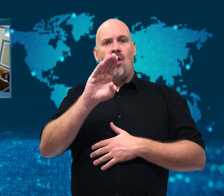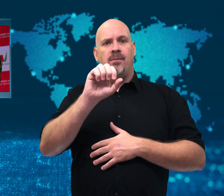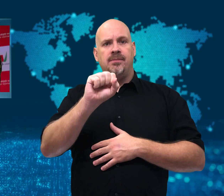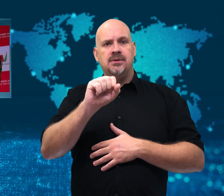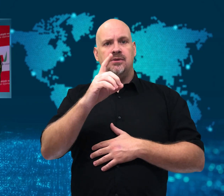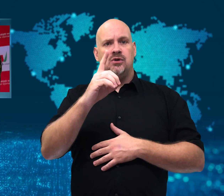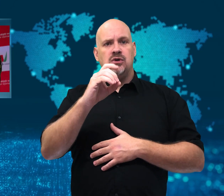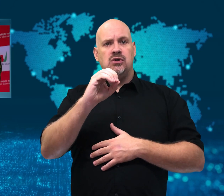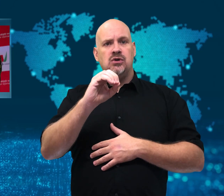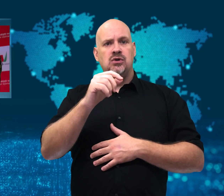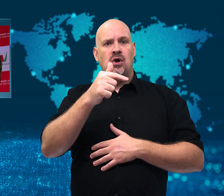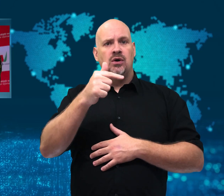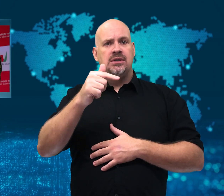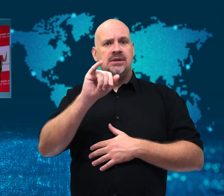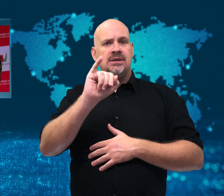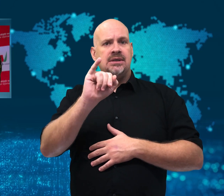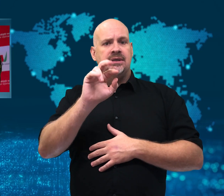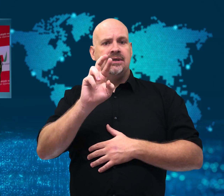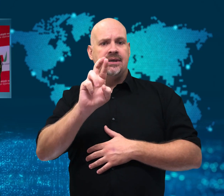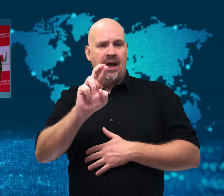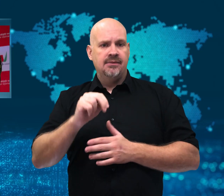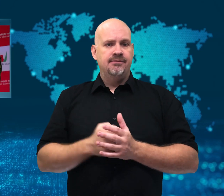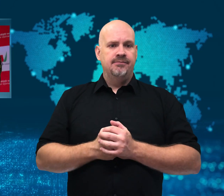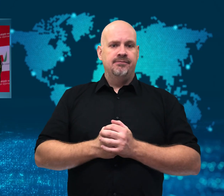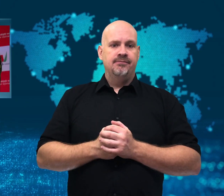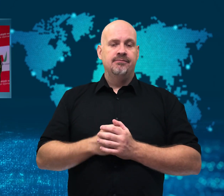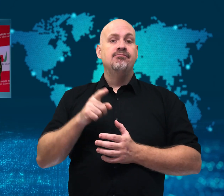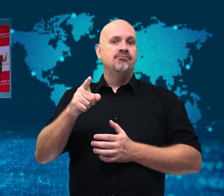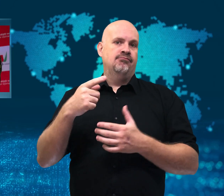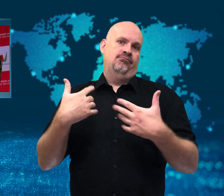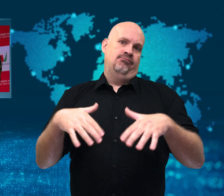Iceland would have been the sixth.